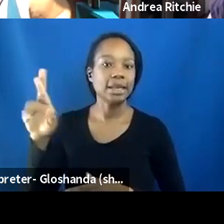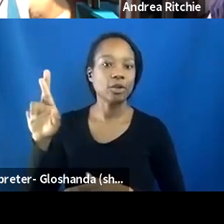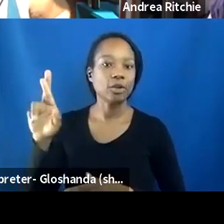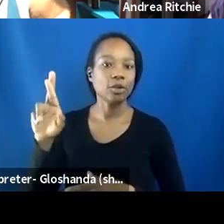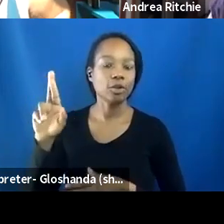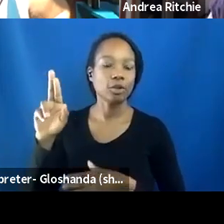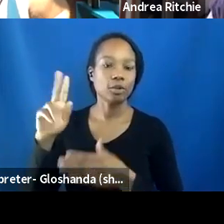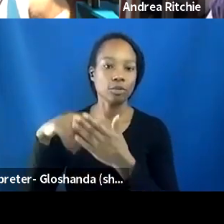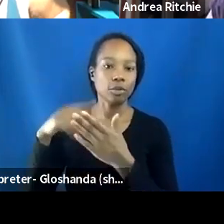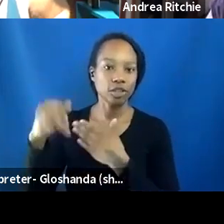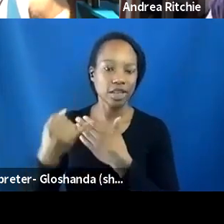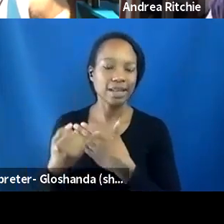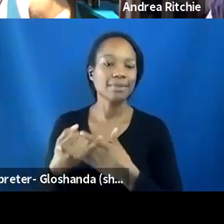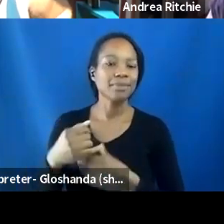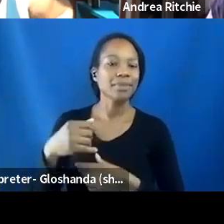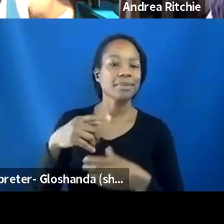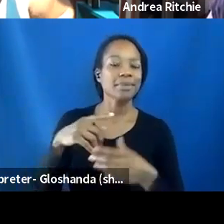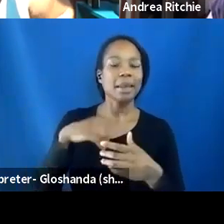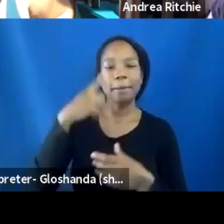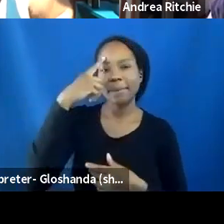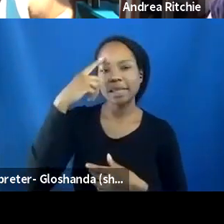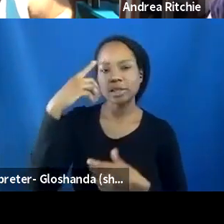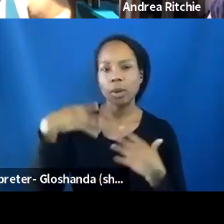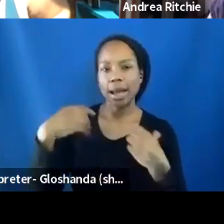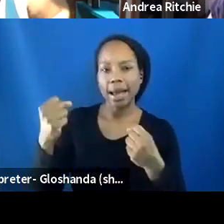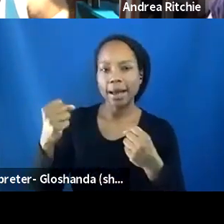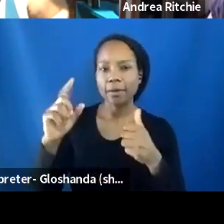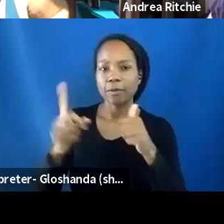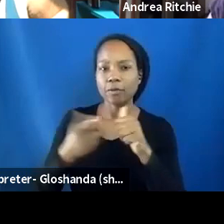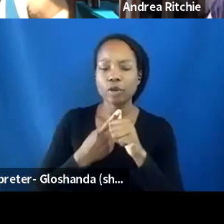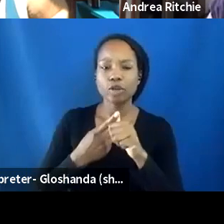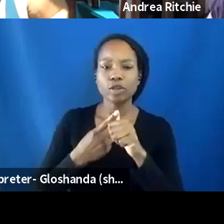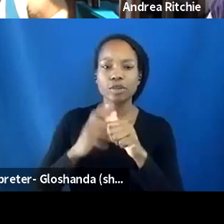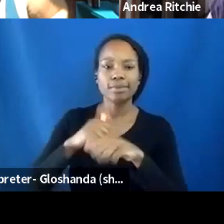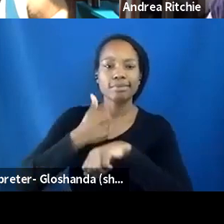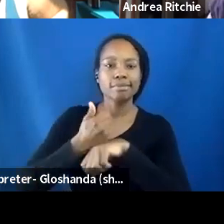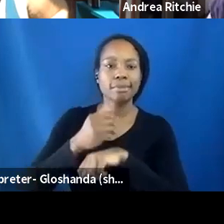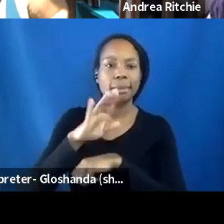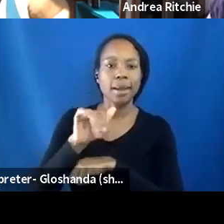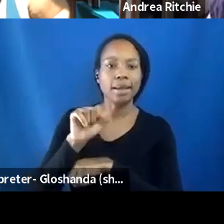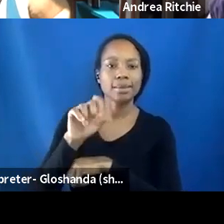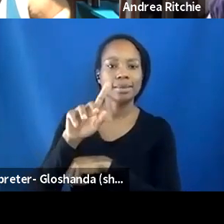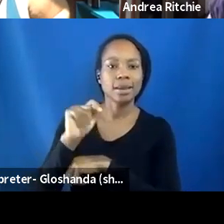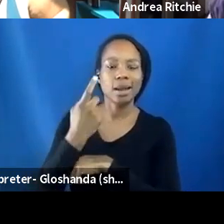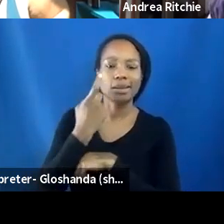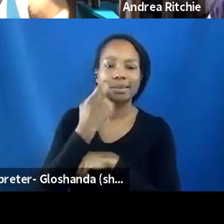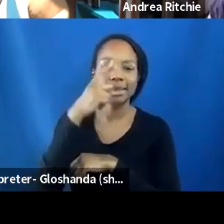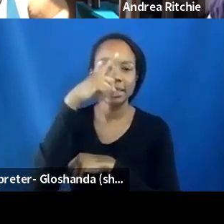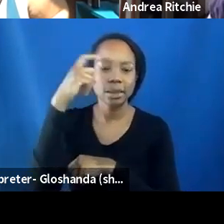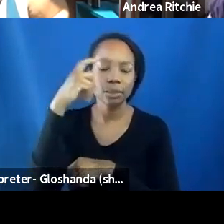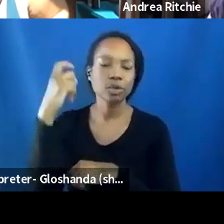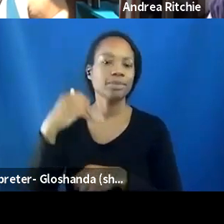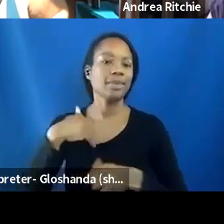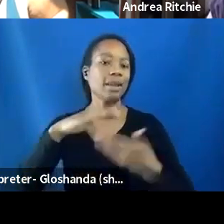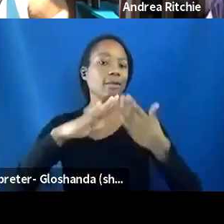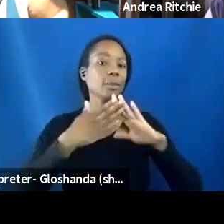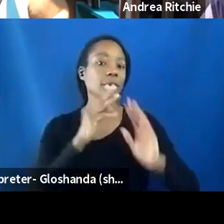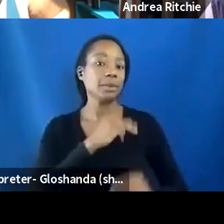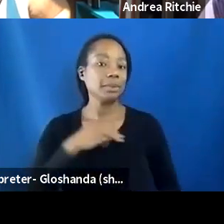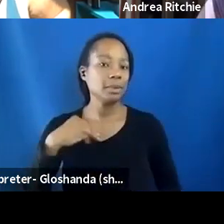in Sacramento this summer, which is community members, some folks who are trained in social work or psychiatry,